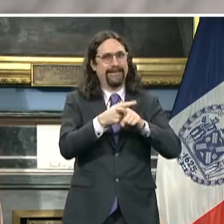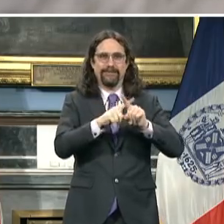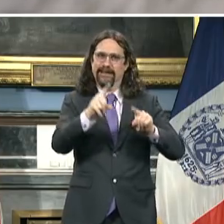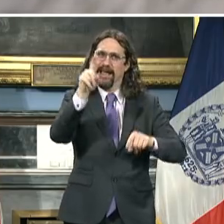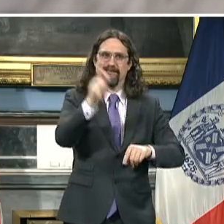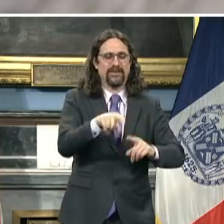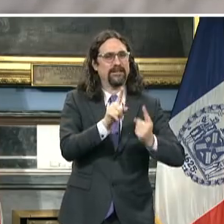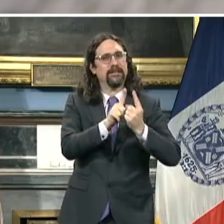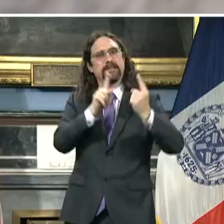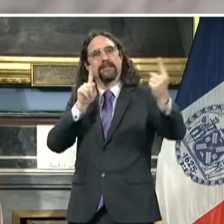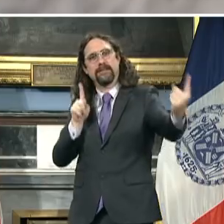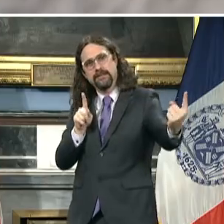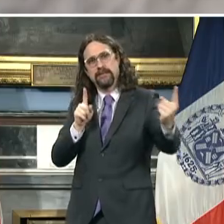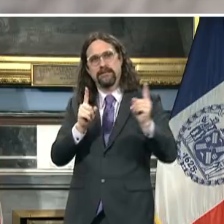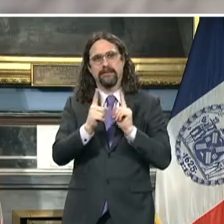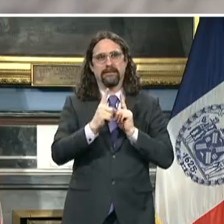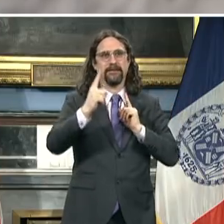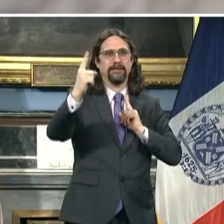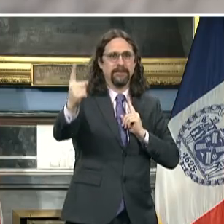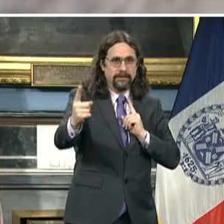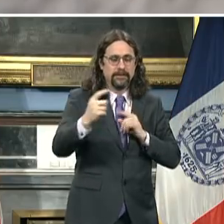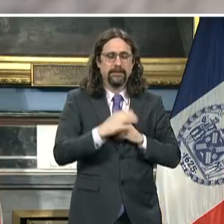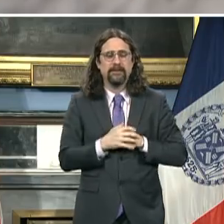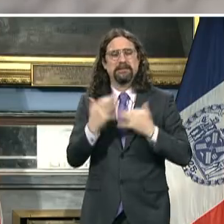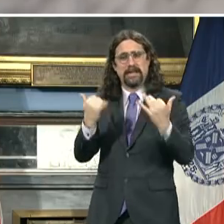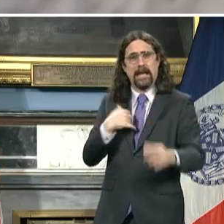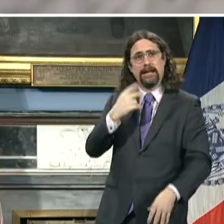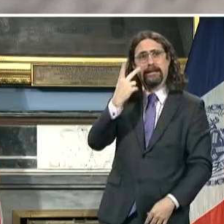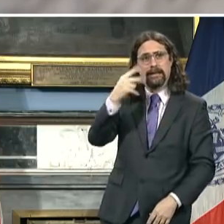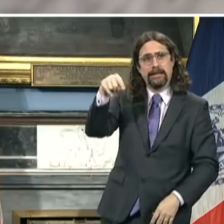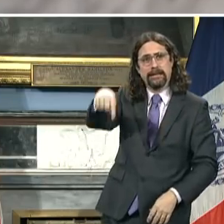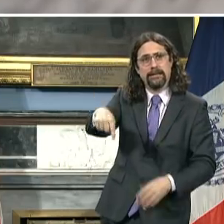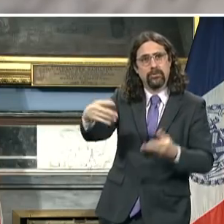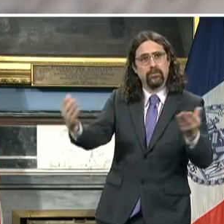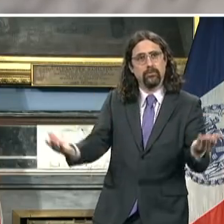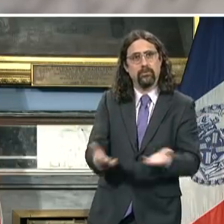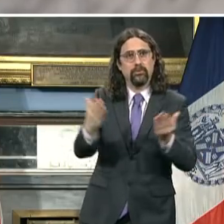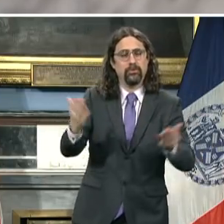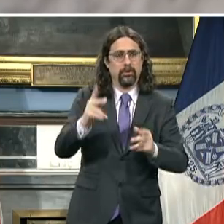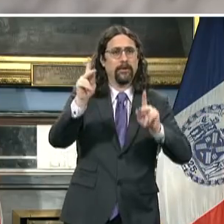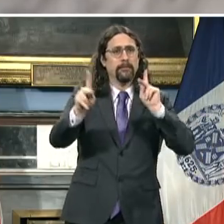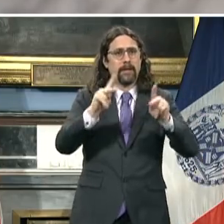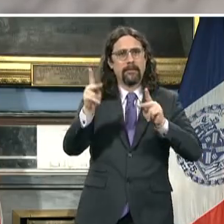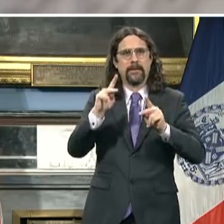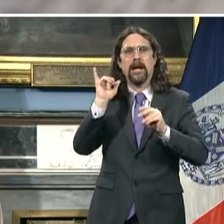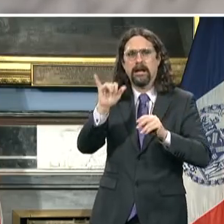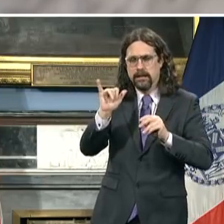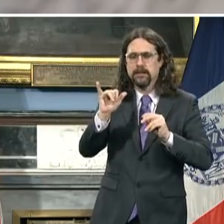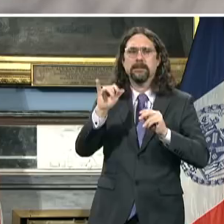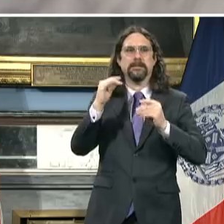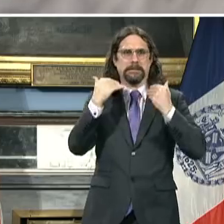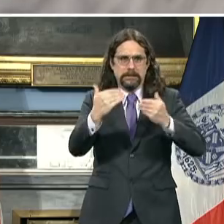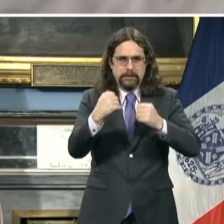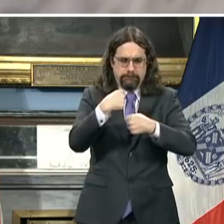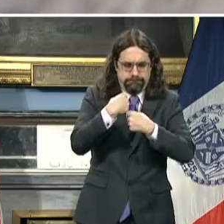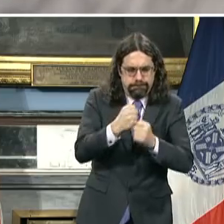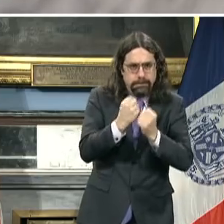TOGETHER, COMING TOGETHER IN COMMON CAUSE. DOING ITHE T RIGHT WAY, THE SMART WAY, THE HEALTHY WAY, BUT